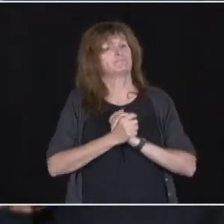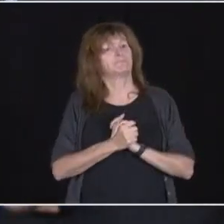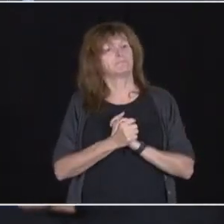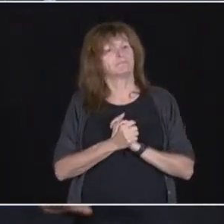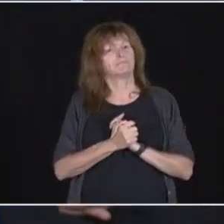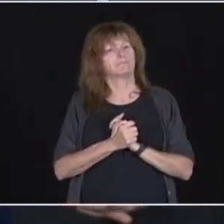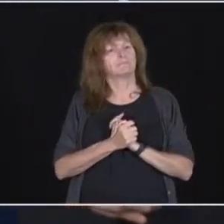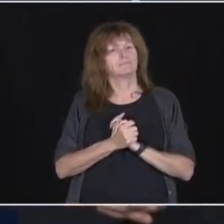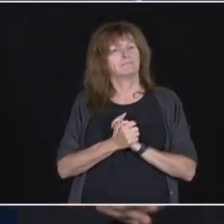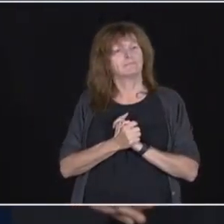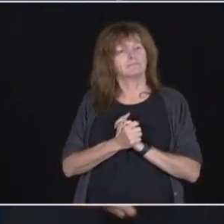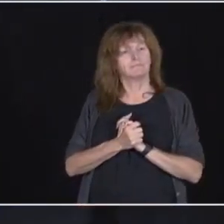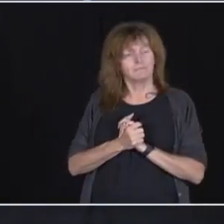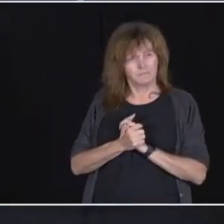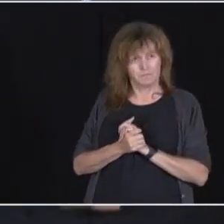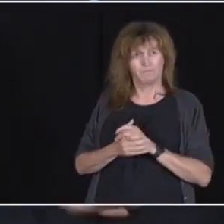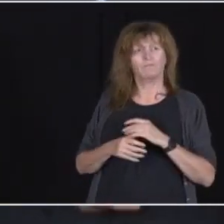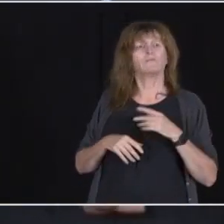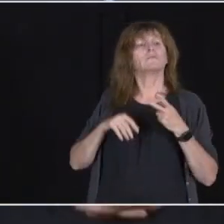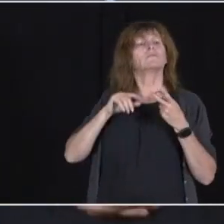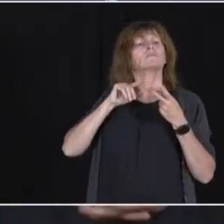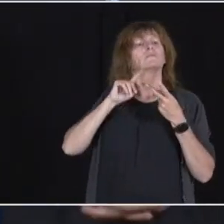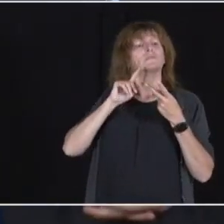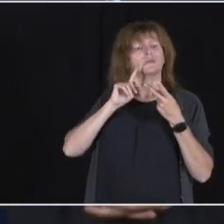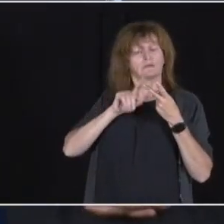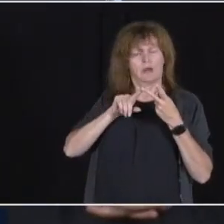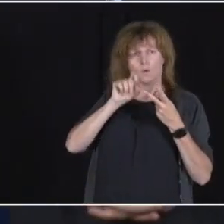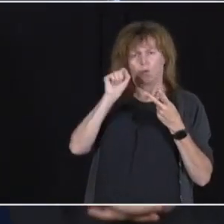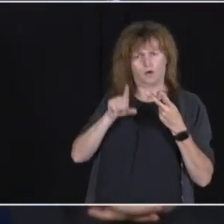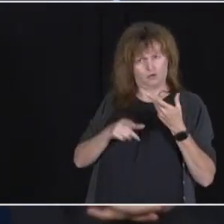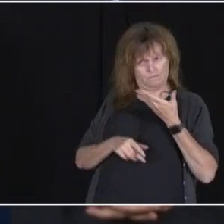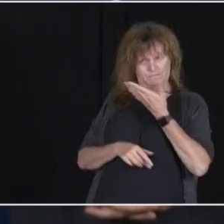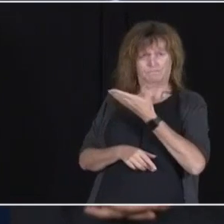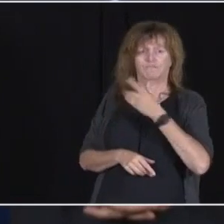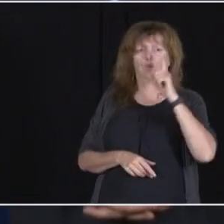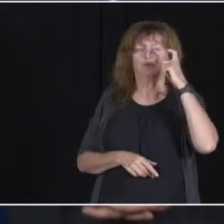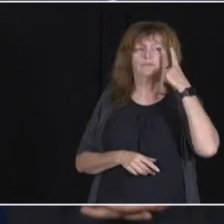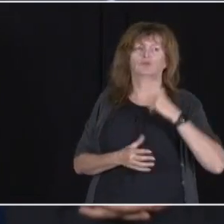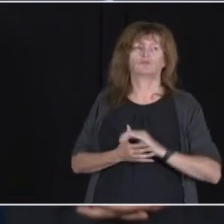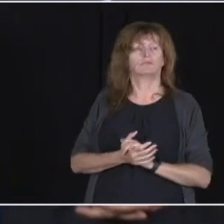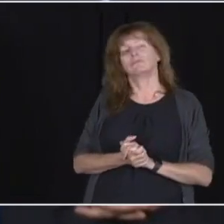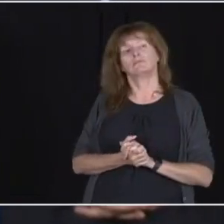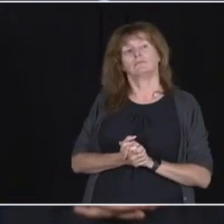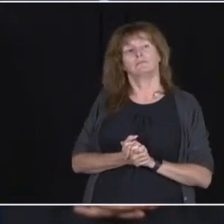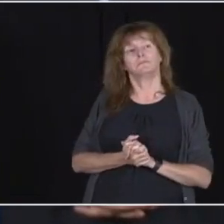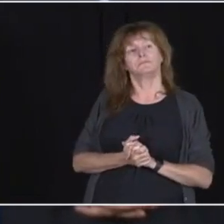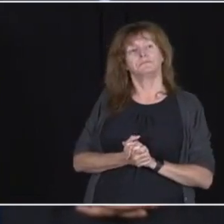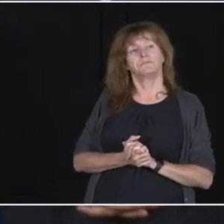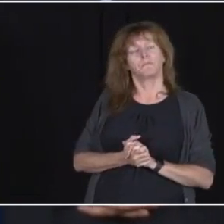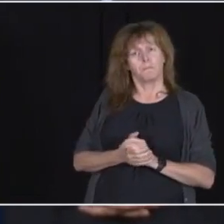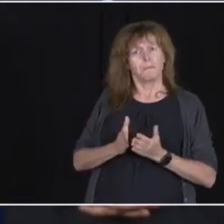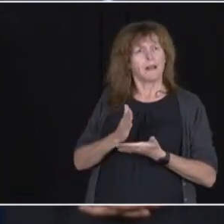majority of our caucus would express to her when they see her. But My follow-up question is for the premiere.